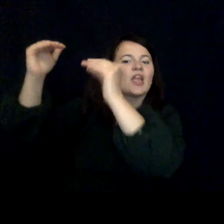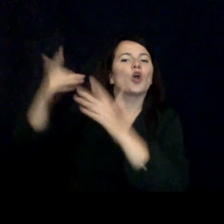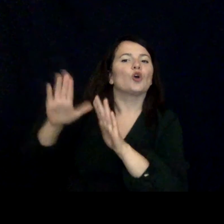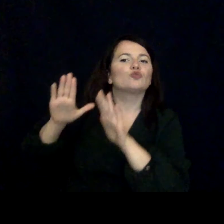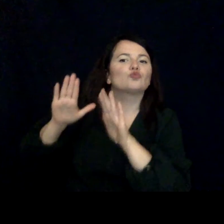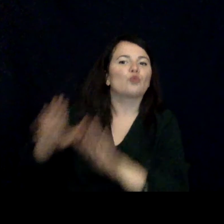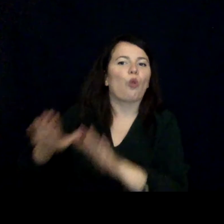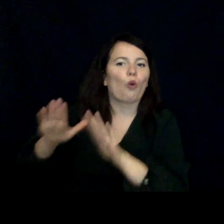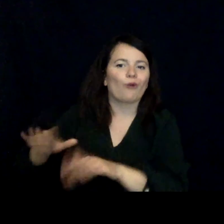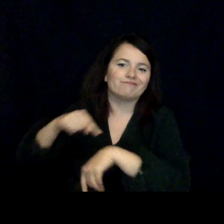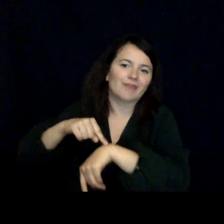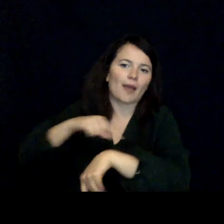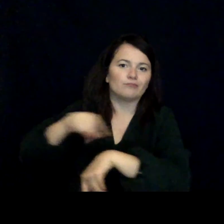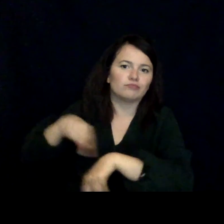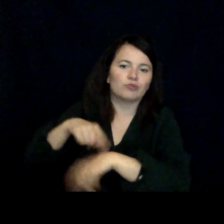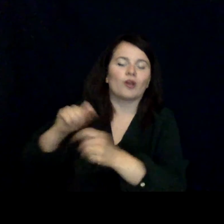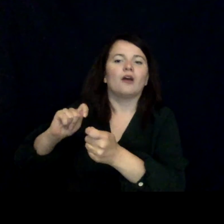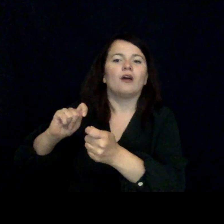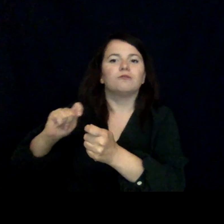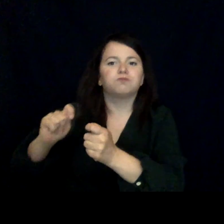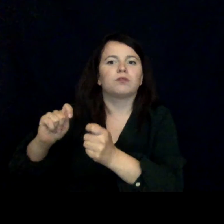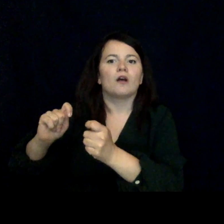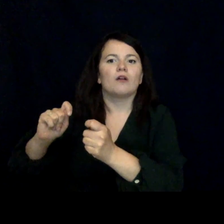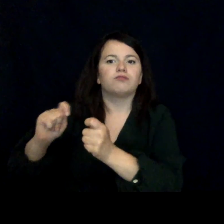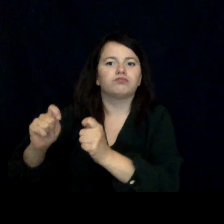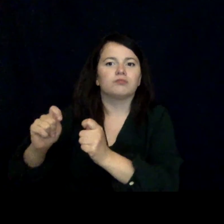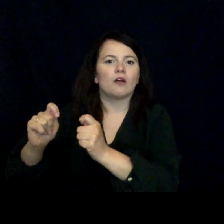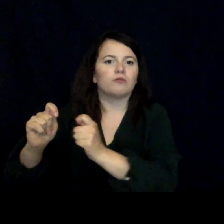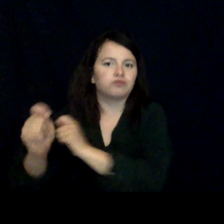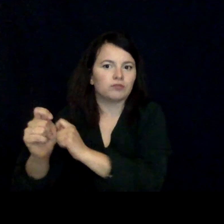That's why we need the emergency fund.